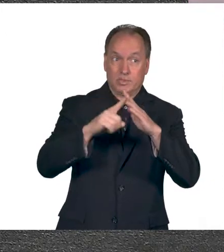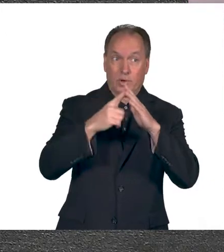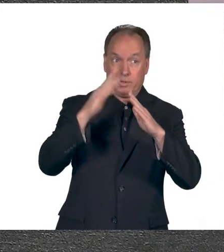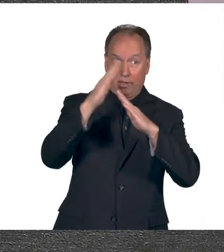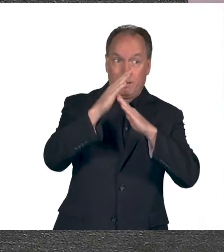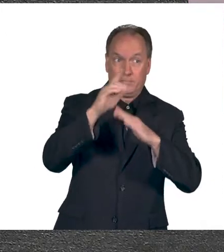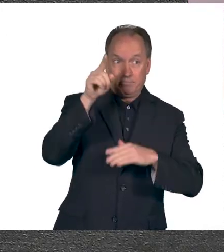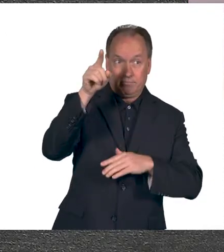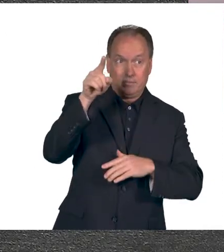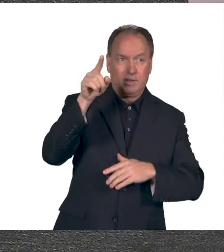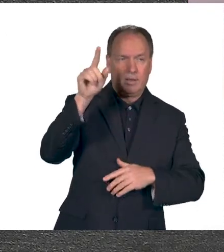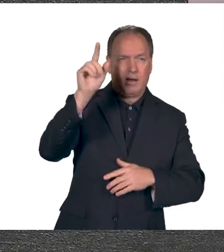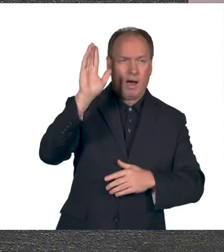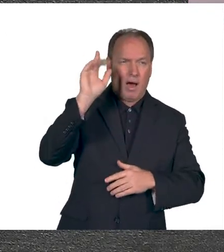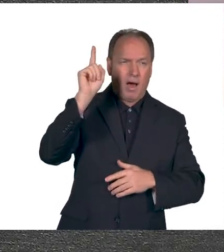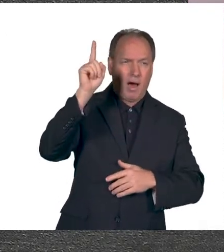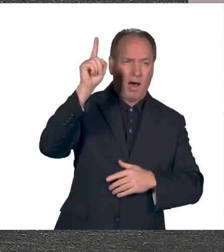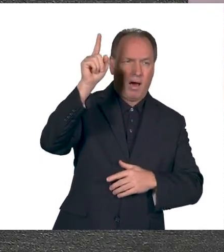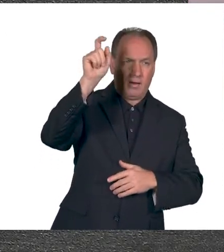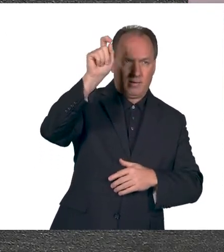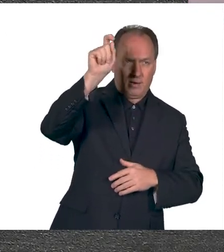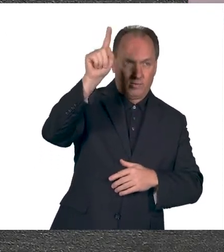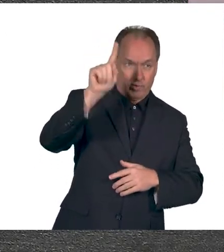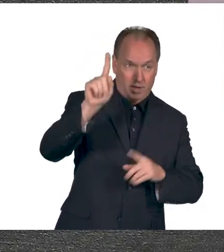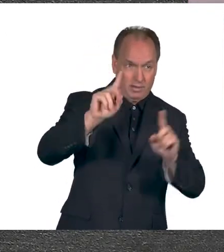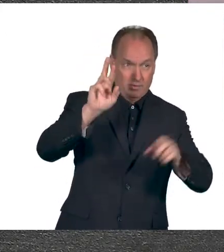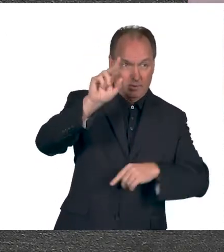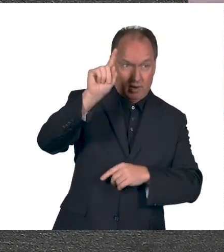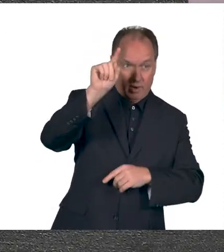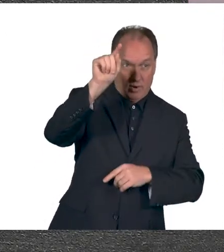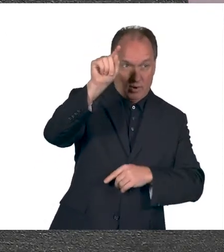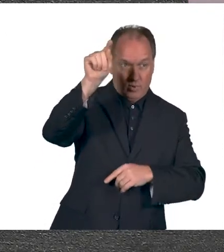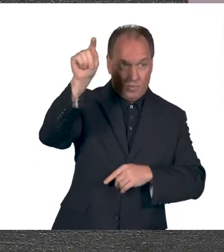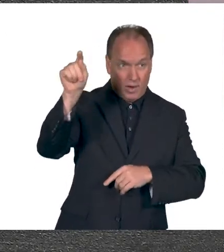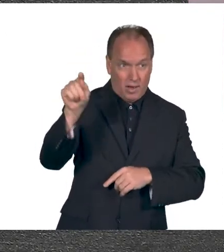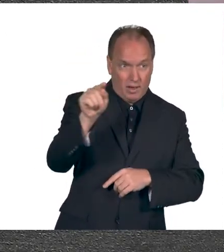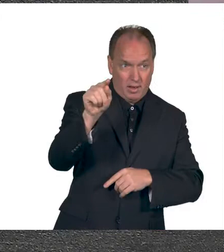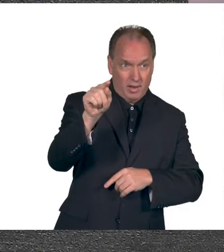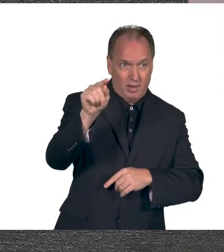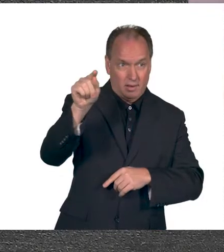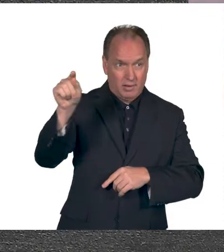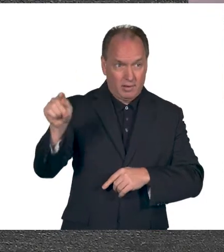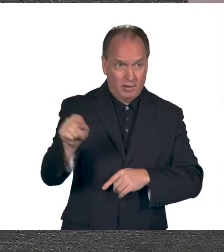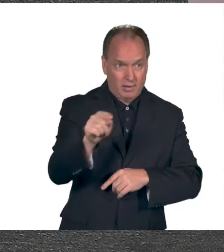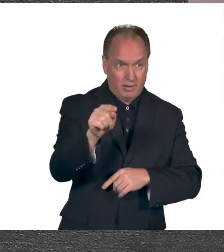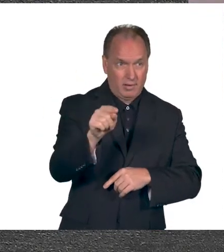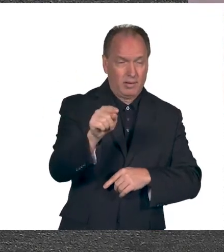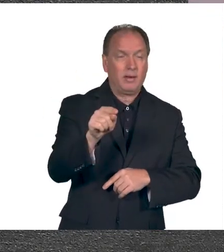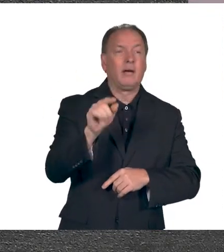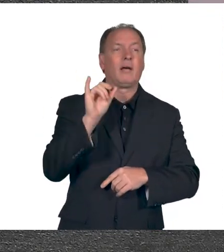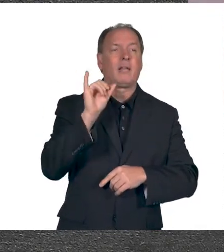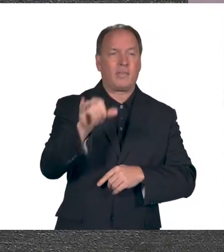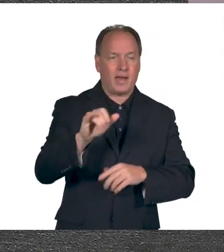when we write our numbers, so start way at the top, ready? We're gonna go around the tree around the tree